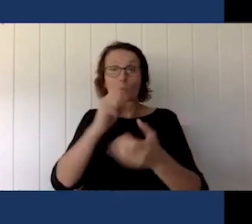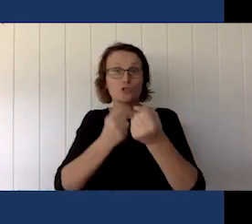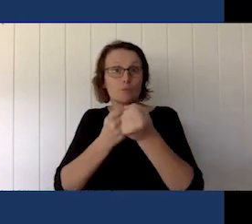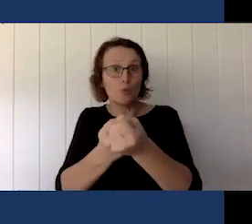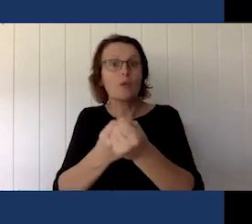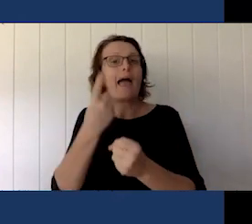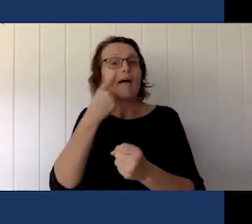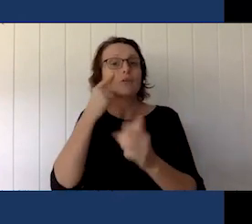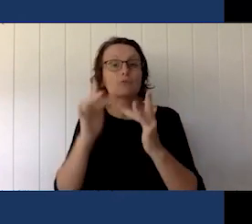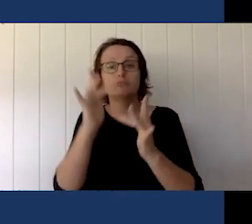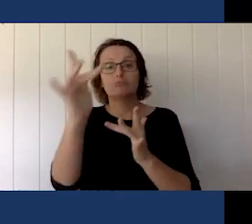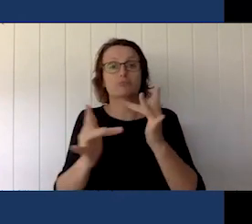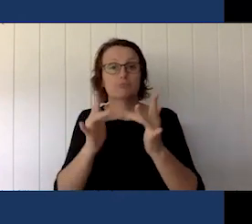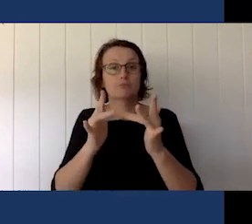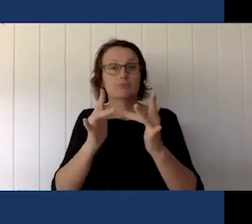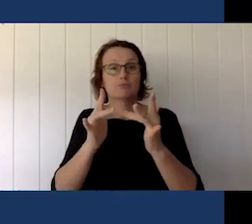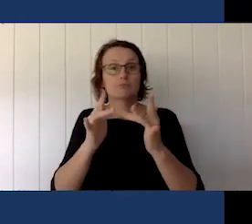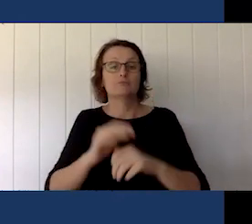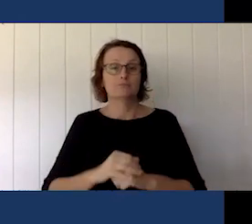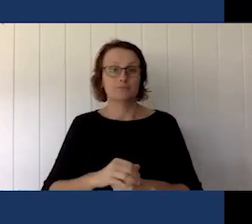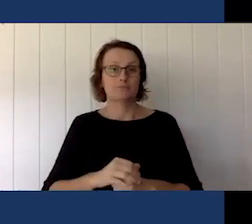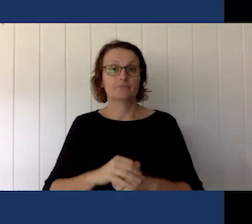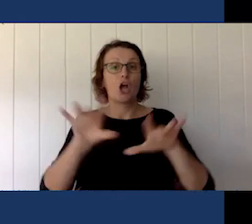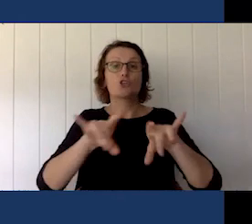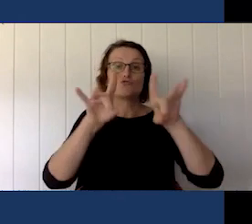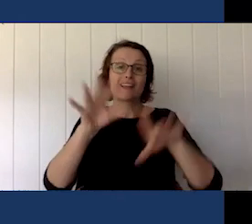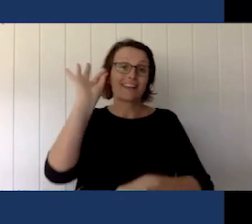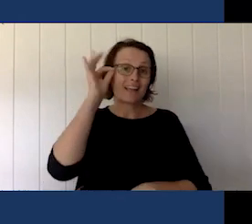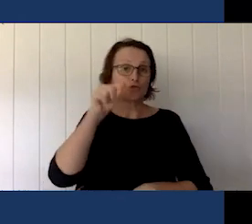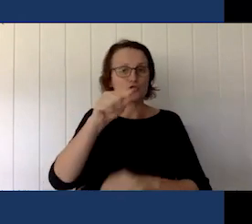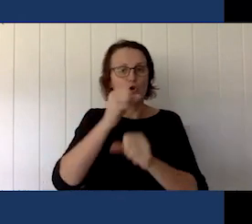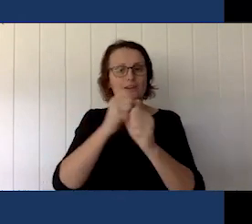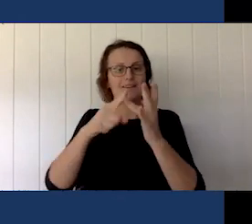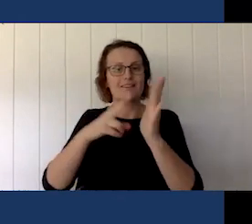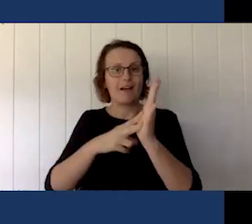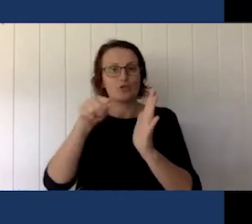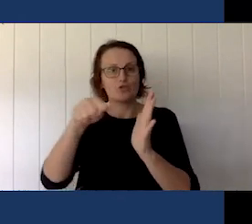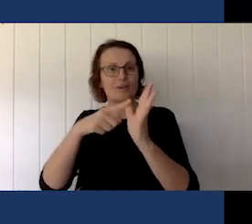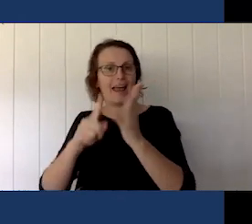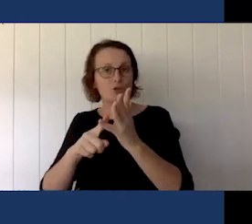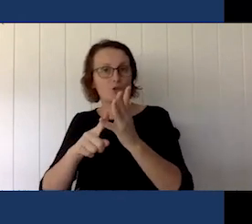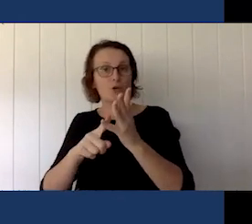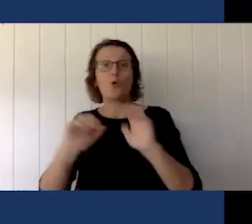AustraliaCouncil.gov.au. Also, there's a dedicated Facebook group that we've set up for those who are particularly interested in digital